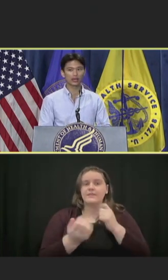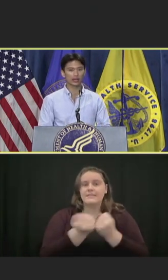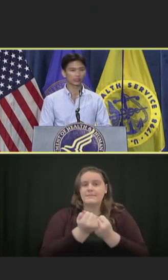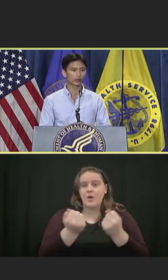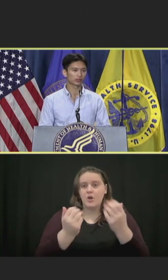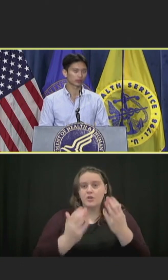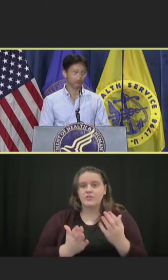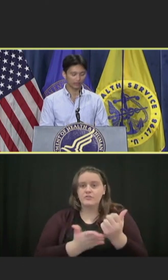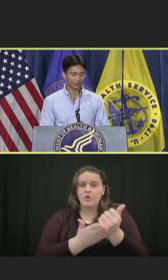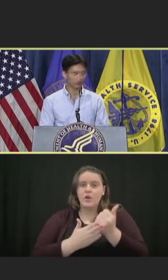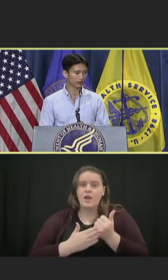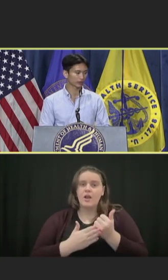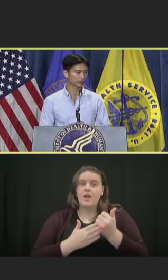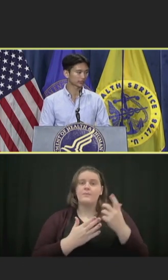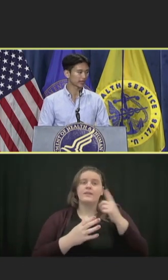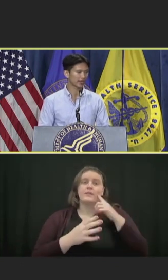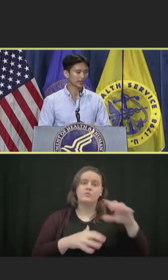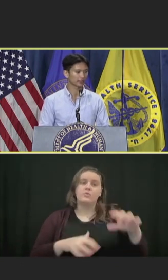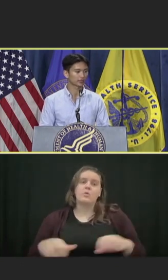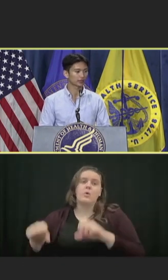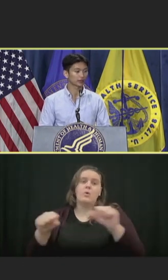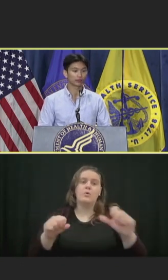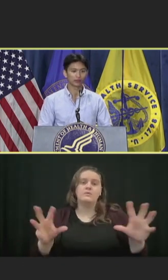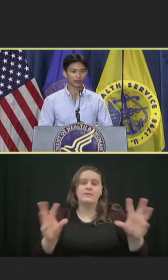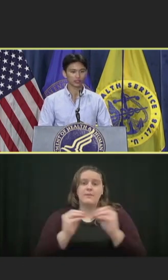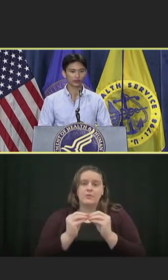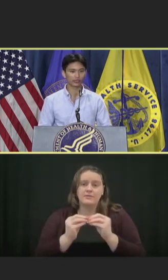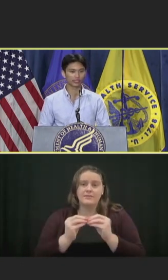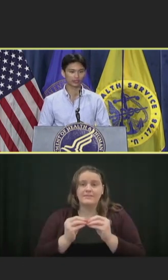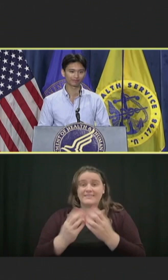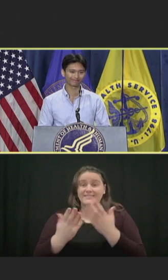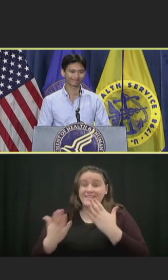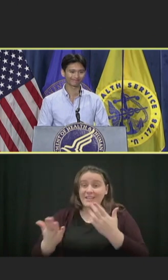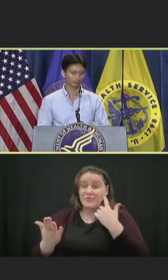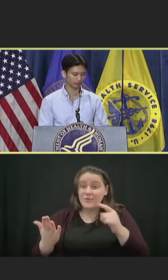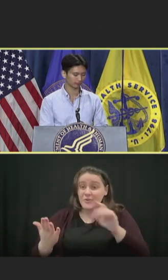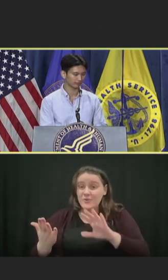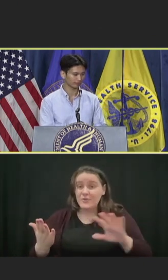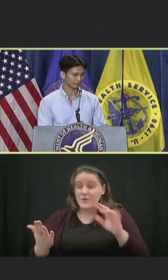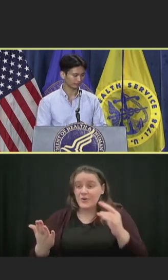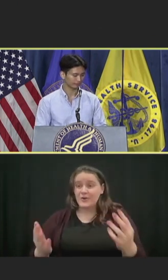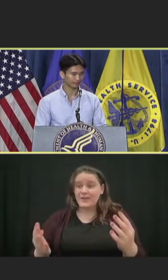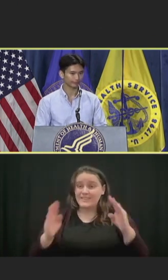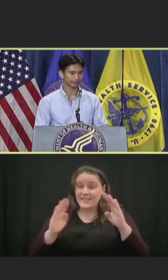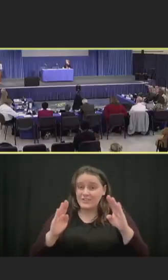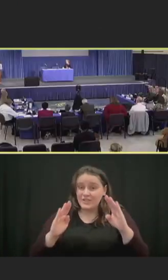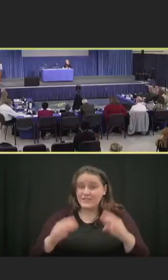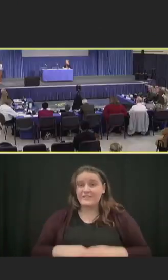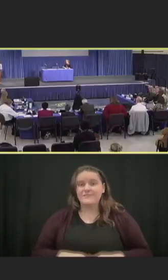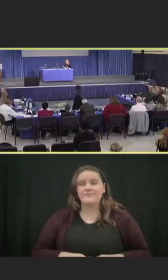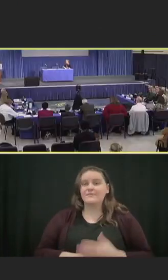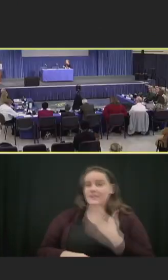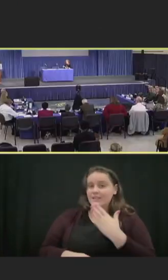as well as our convening partners. And thank you very much for your attention. Robert Hopkins: Thank you very much, Mitchell. Our next